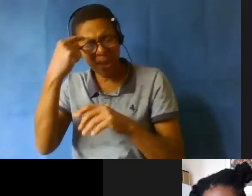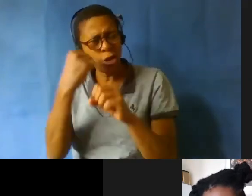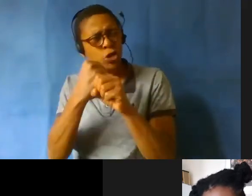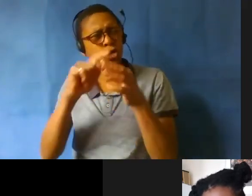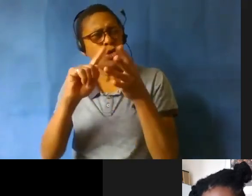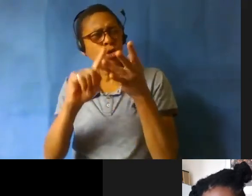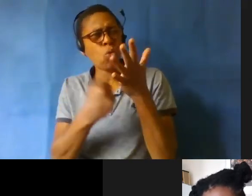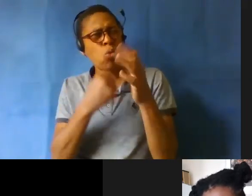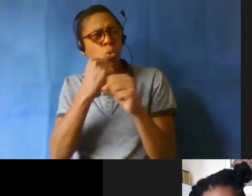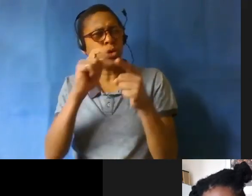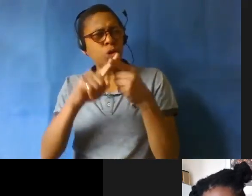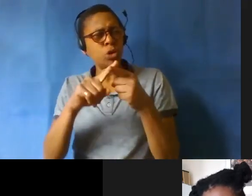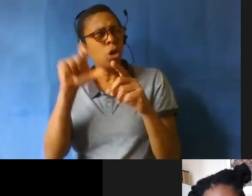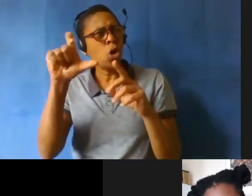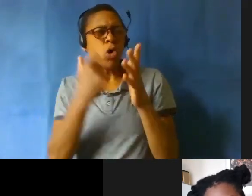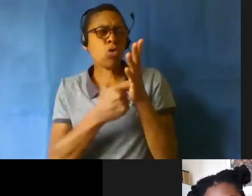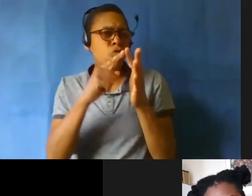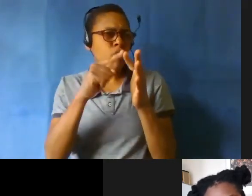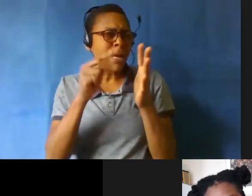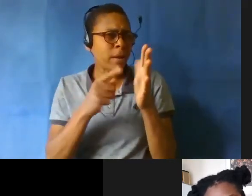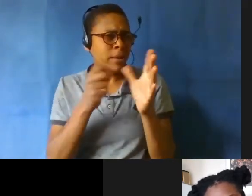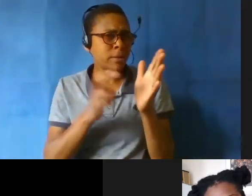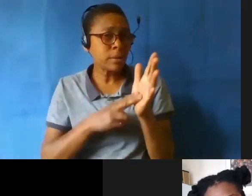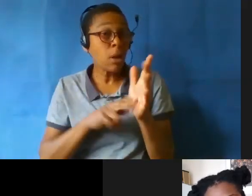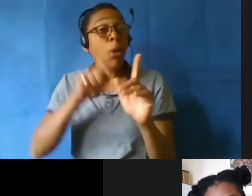had been spat on, now the person was found the person